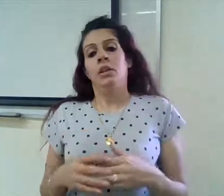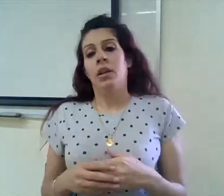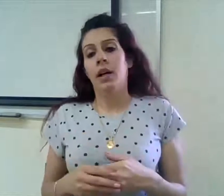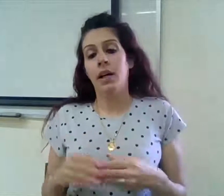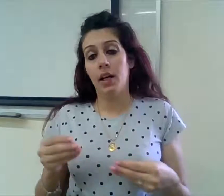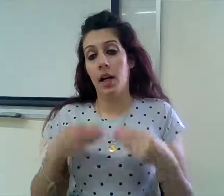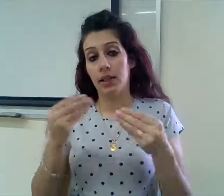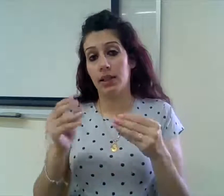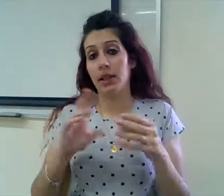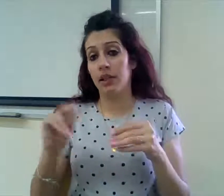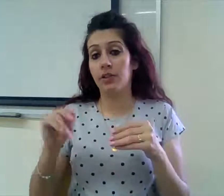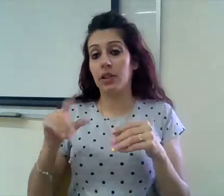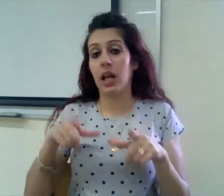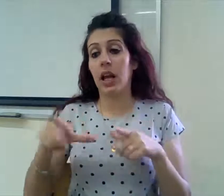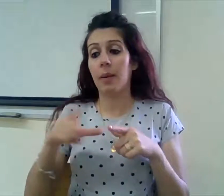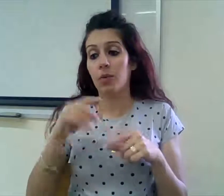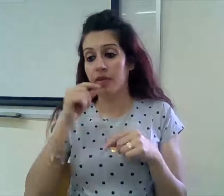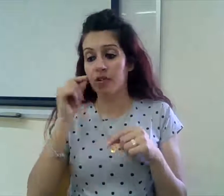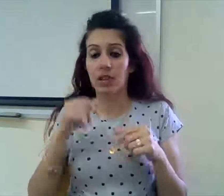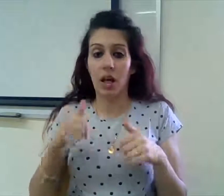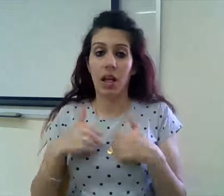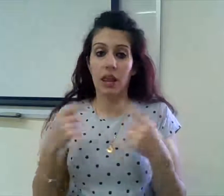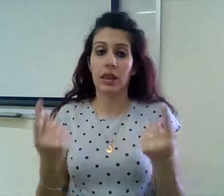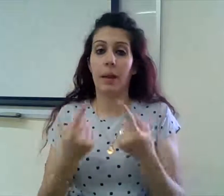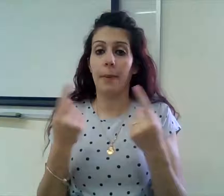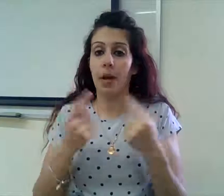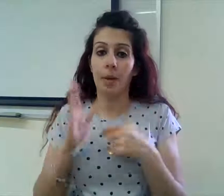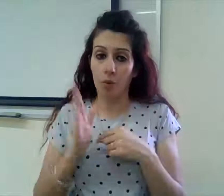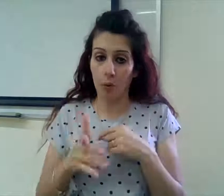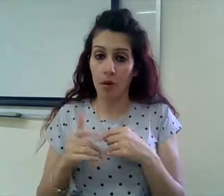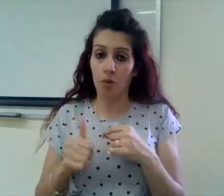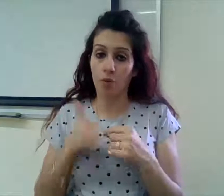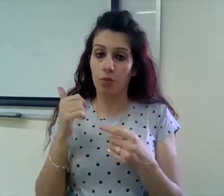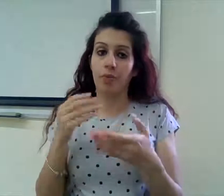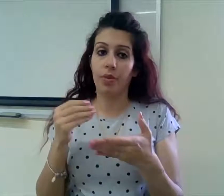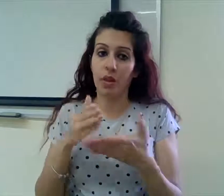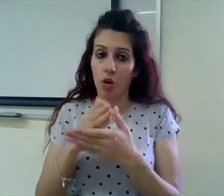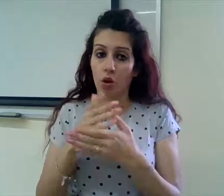sharing content and connecting via whatsapp and really integrating these